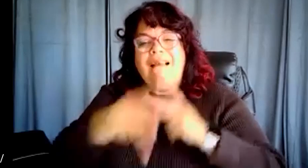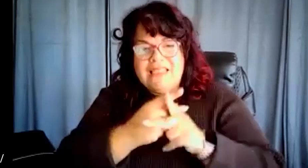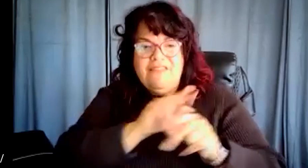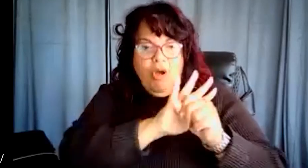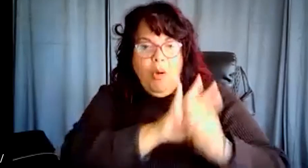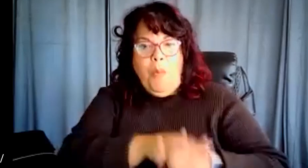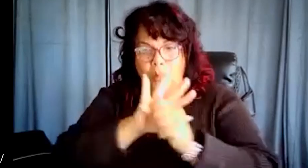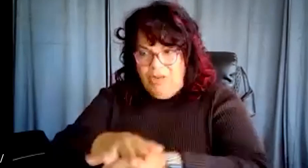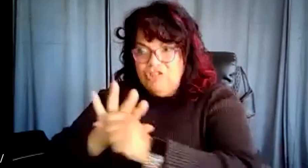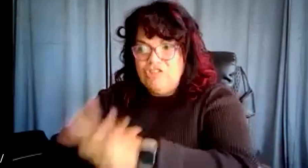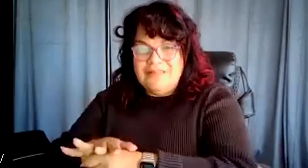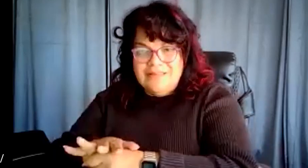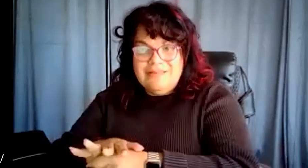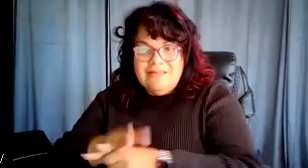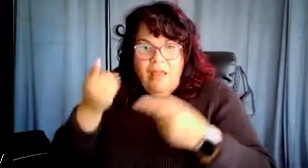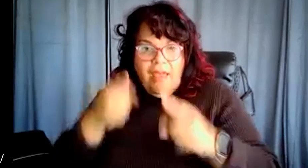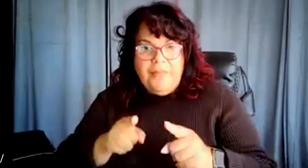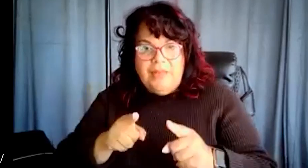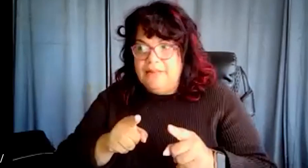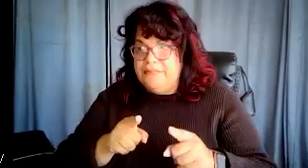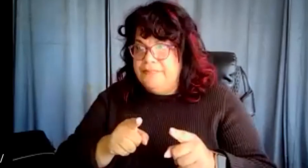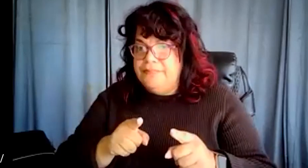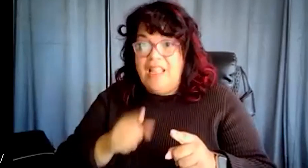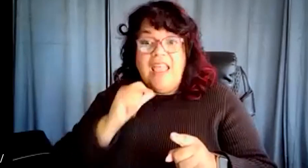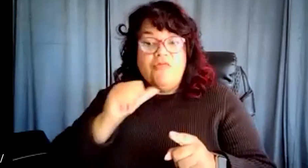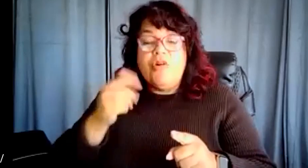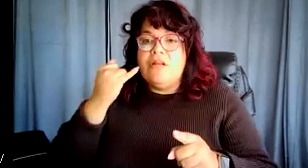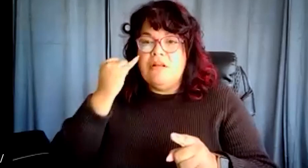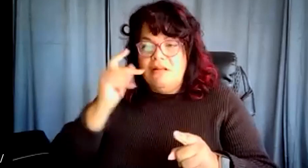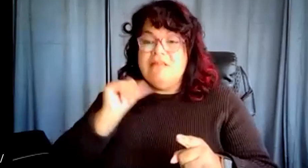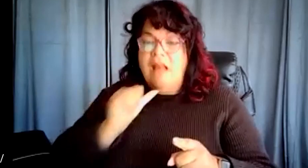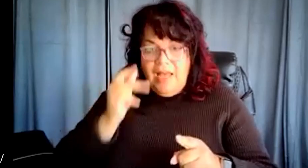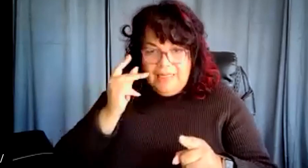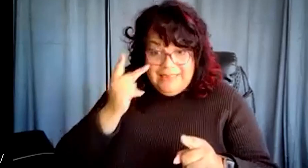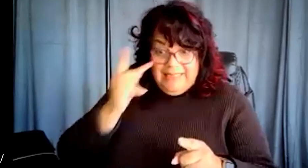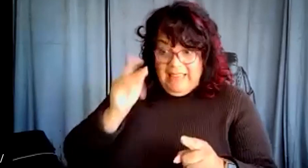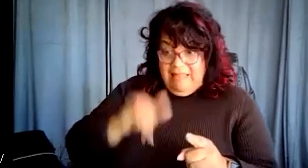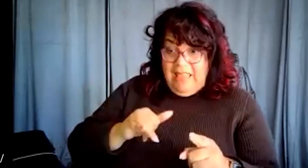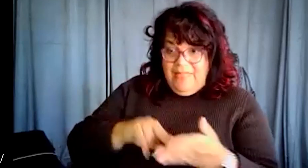And so, if we're not holding space for that, then we're completely ignoring the multitude